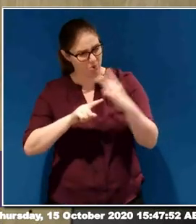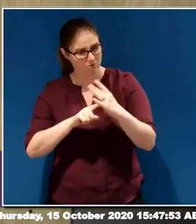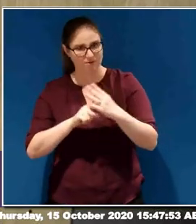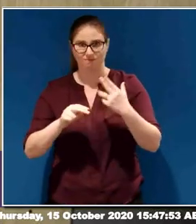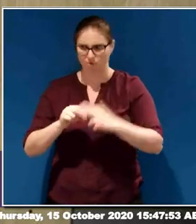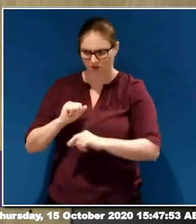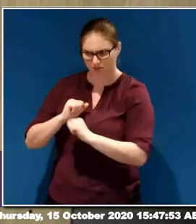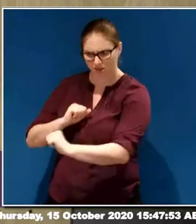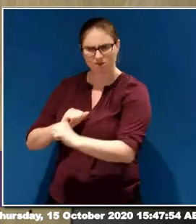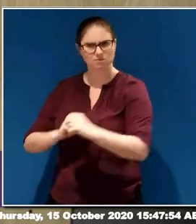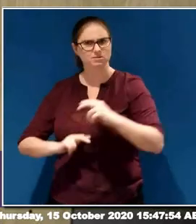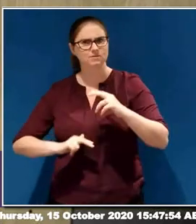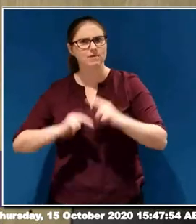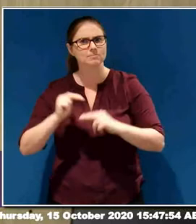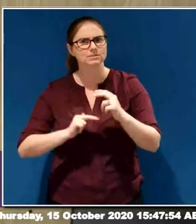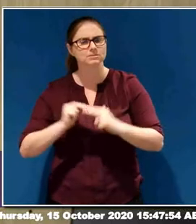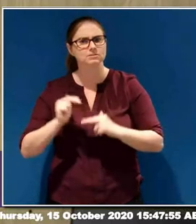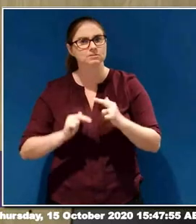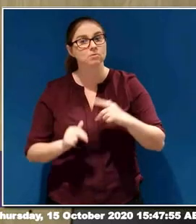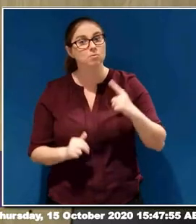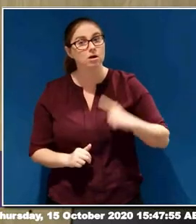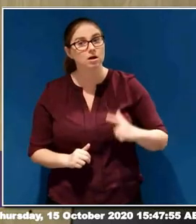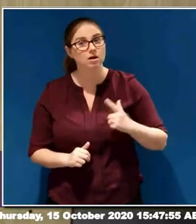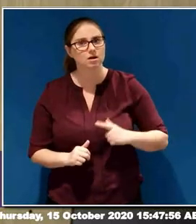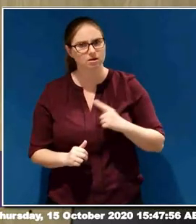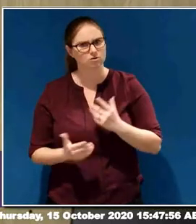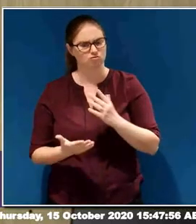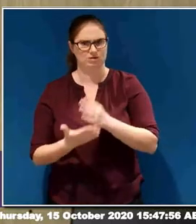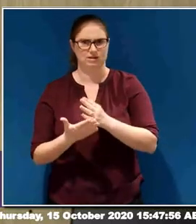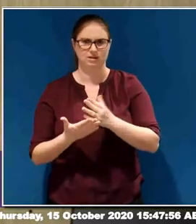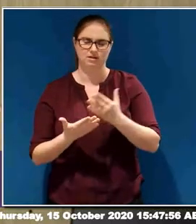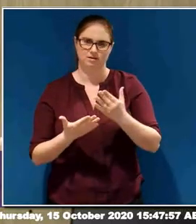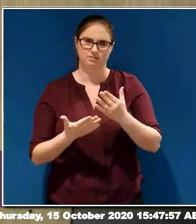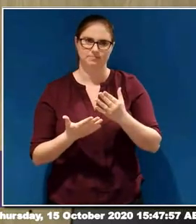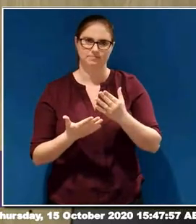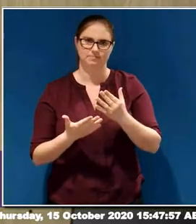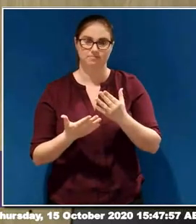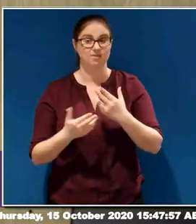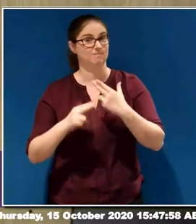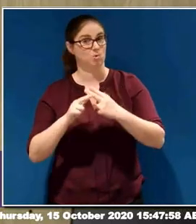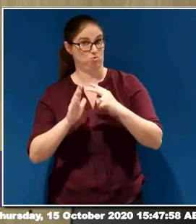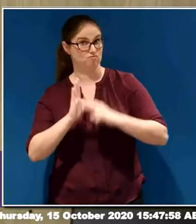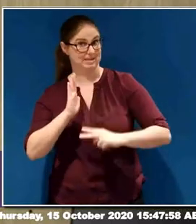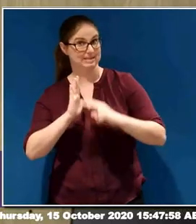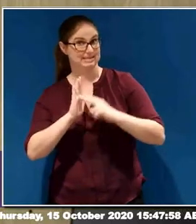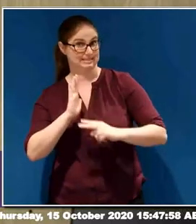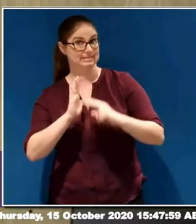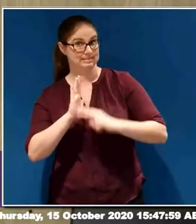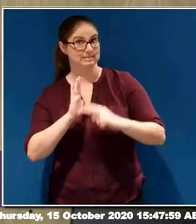particularly in relation to reading, where we talk about learning to read because